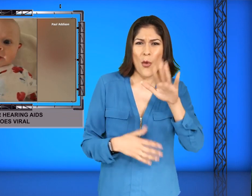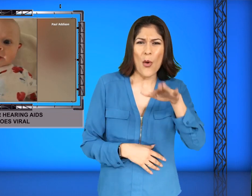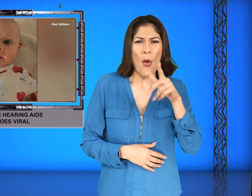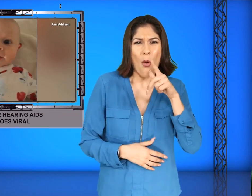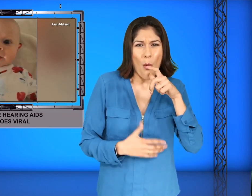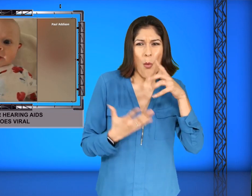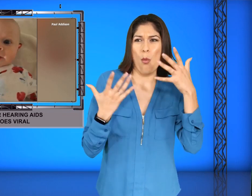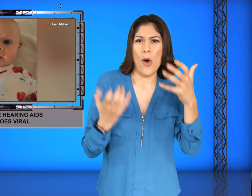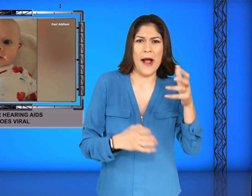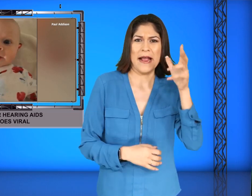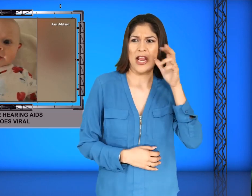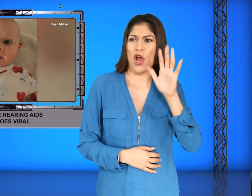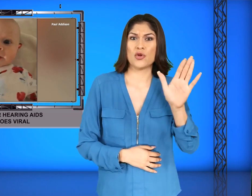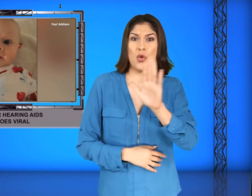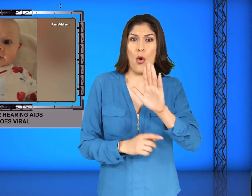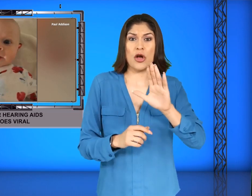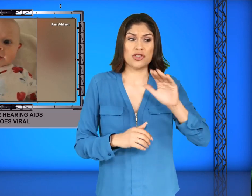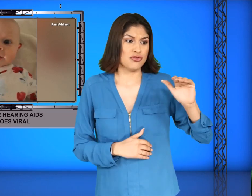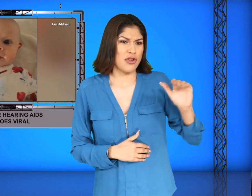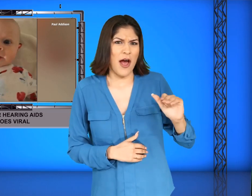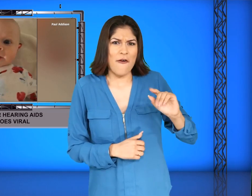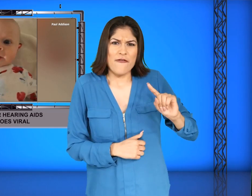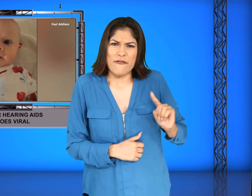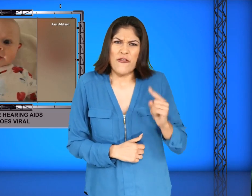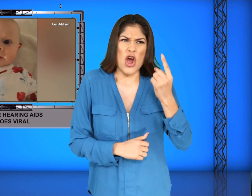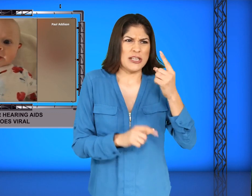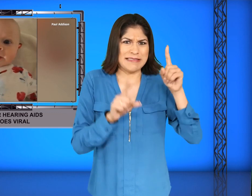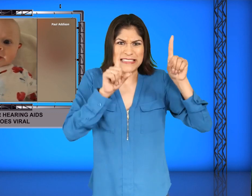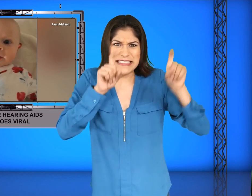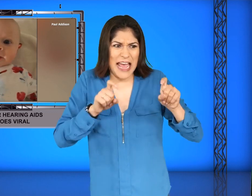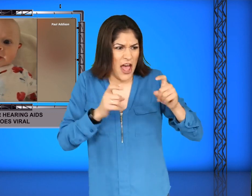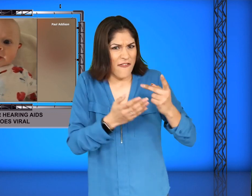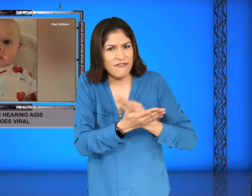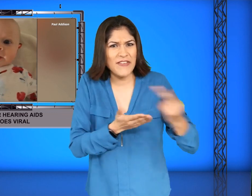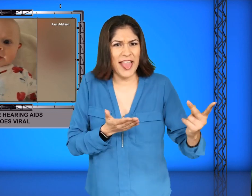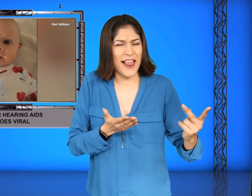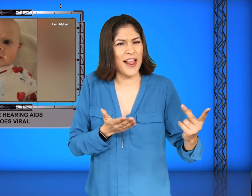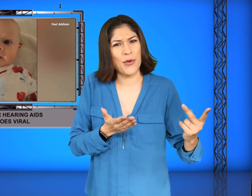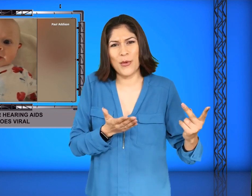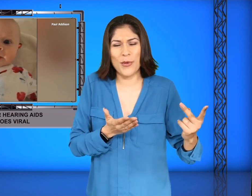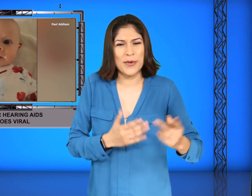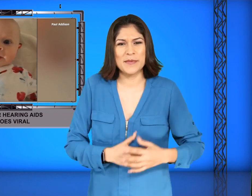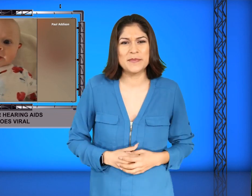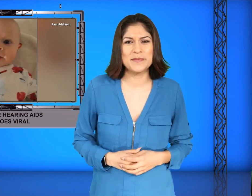Who wants to hear that their child failed one of the first tests in life?